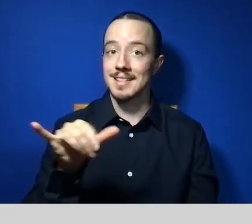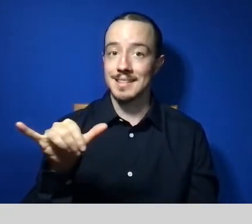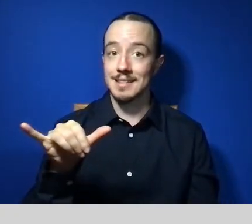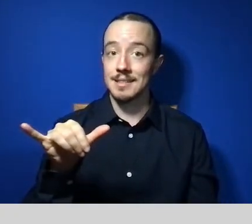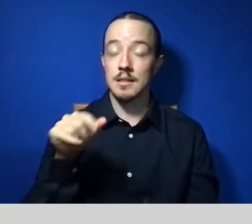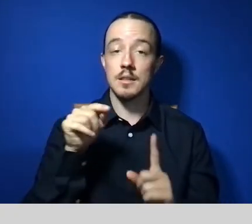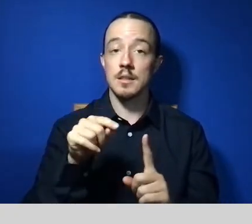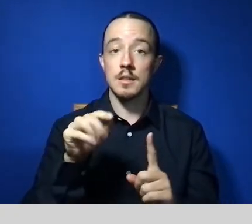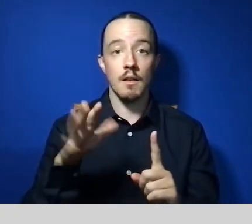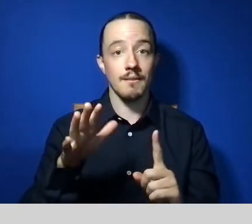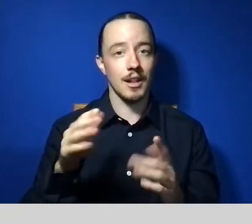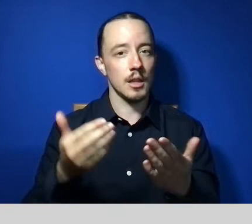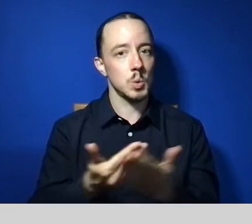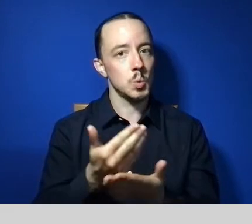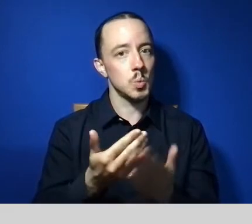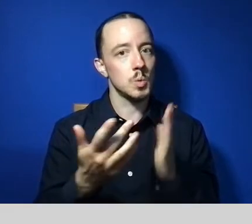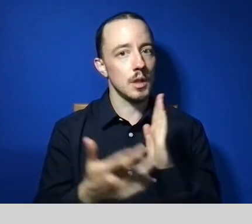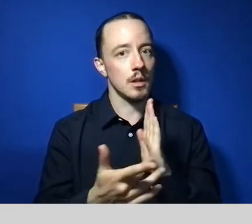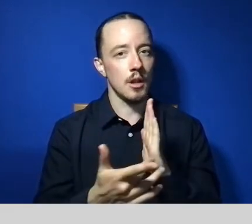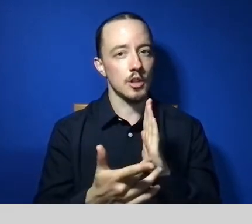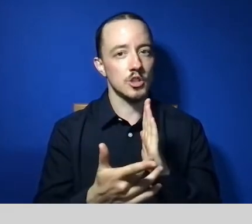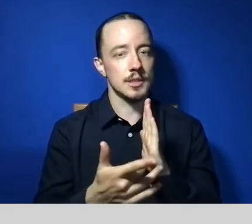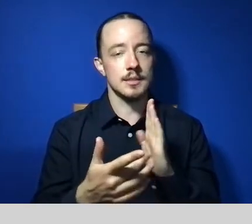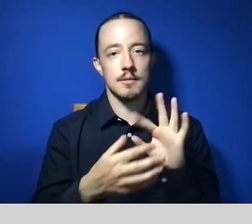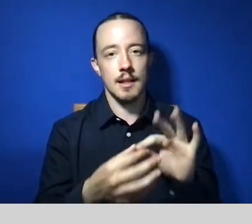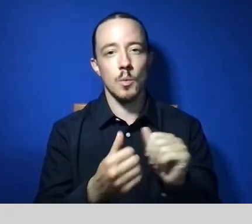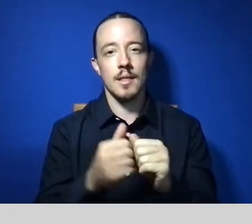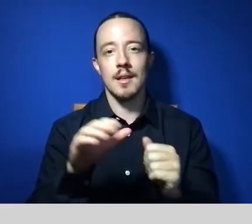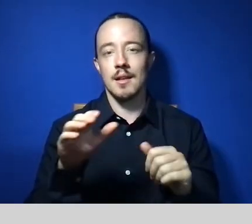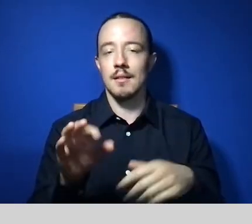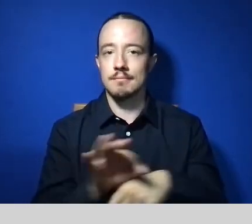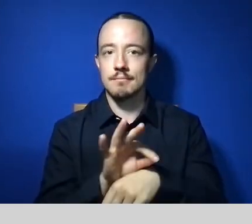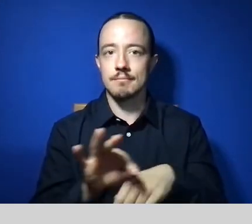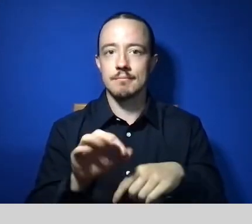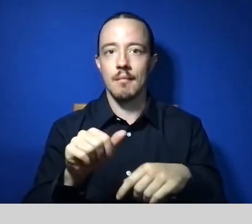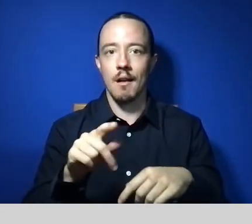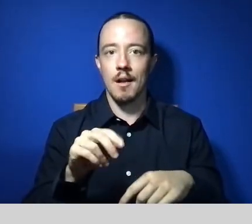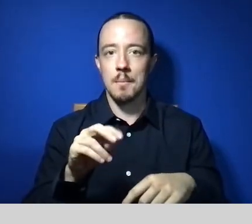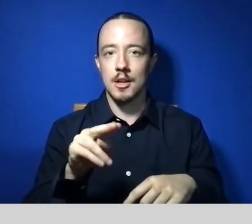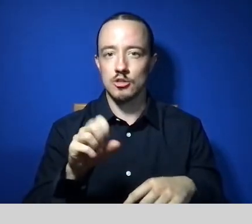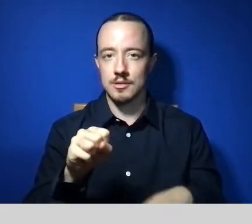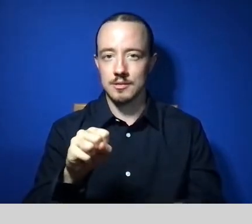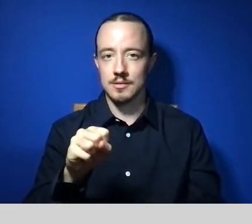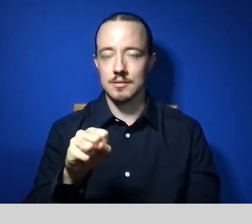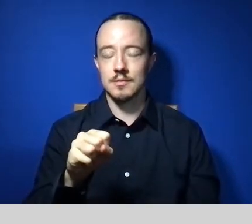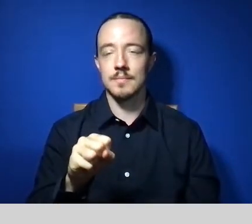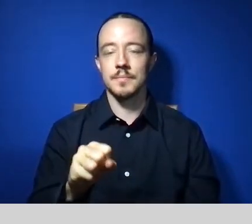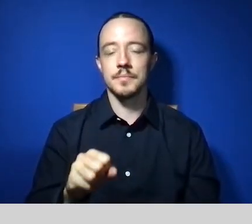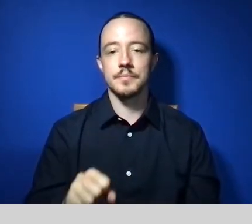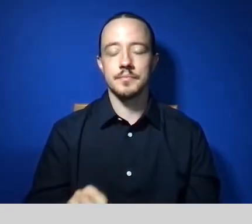I would say it's fairly new in the animation part in terms of what's available.